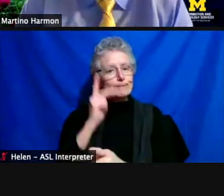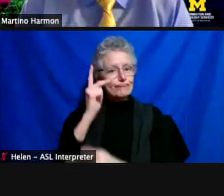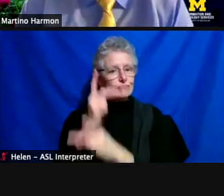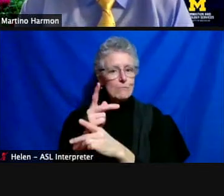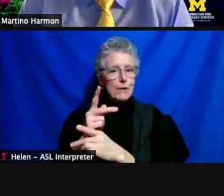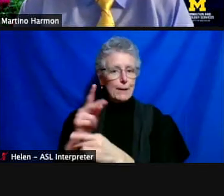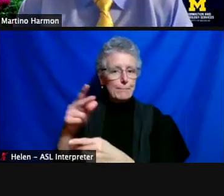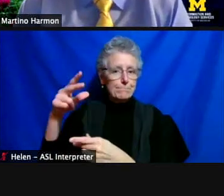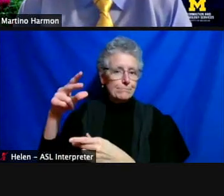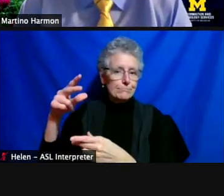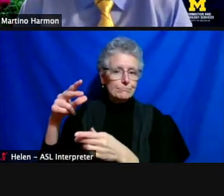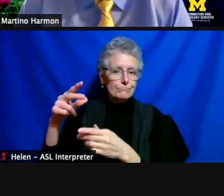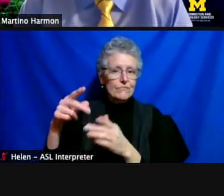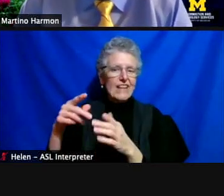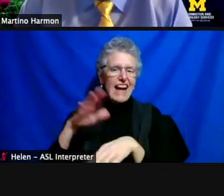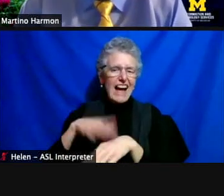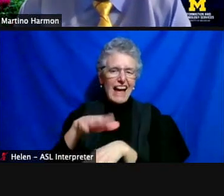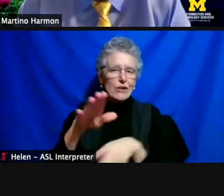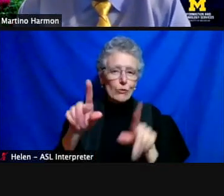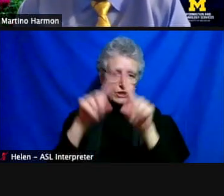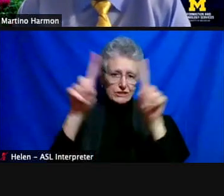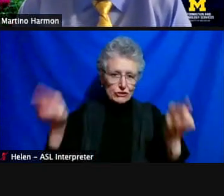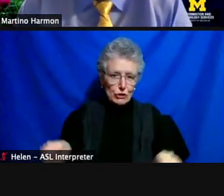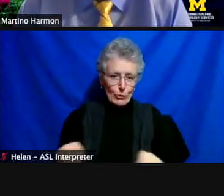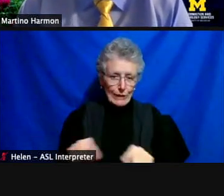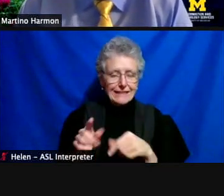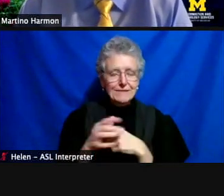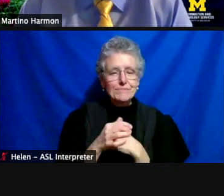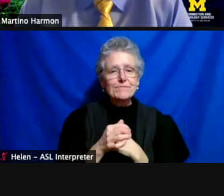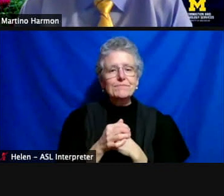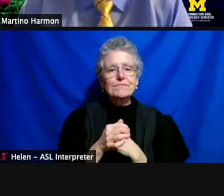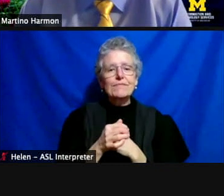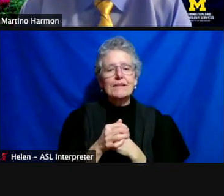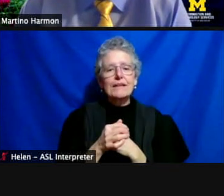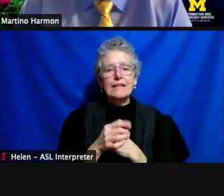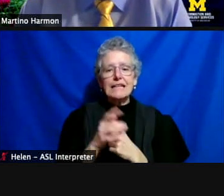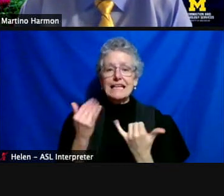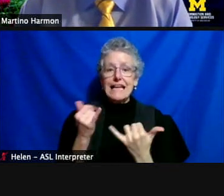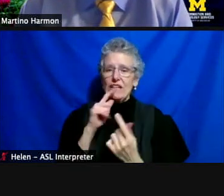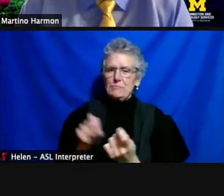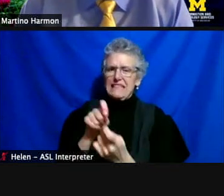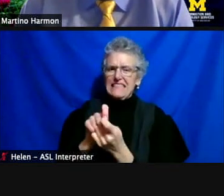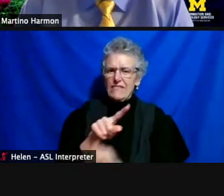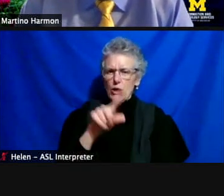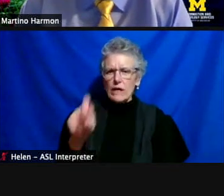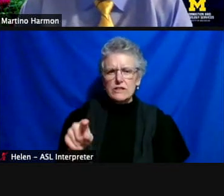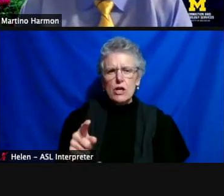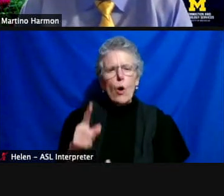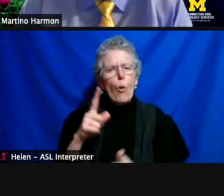So this last question is actually pretty... It's kind of a precise question. At what percent capacity are the residence halls